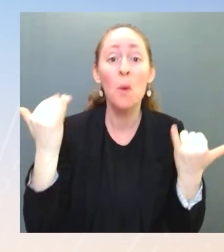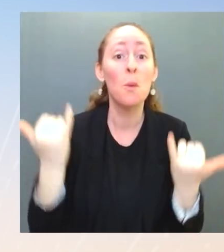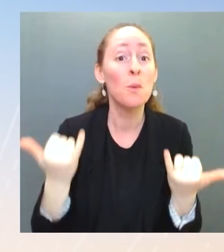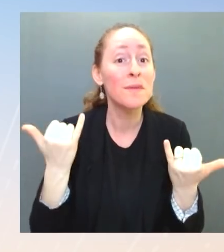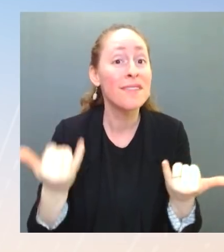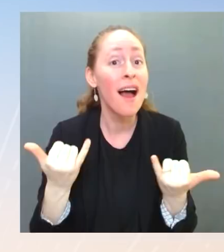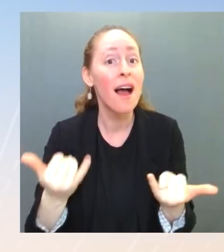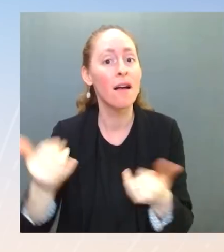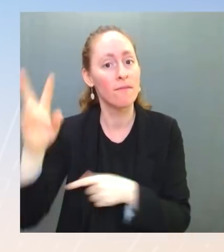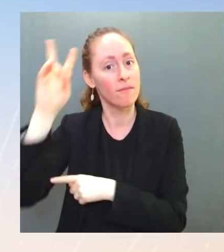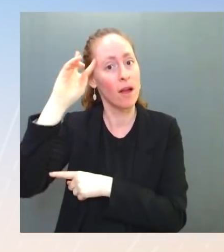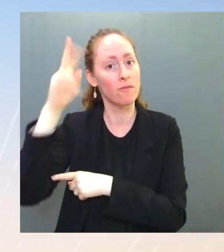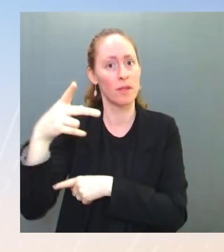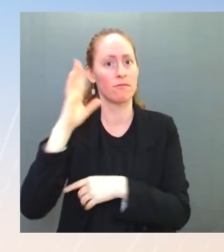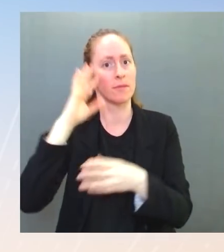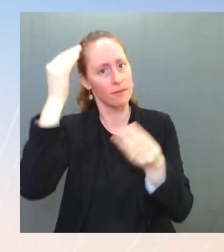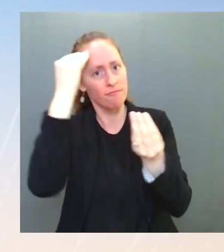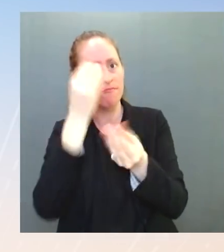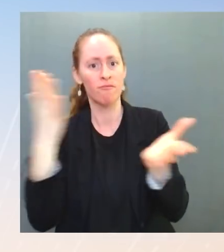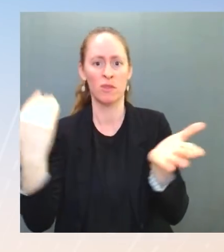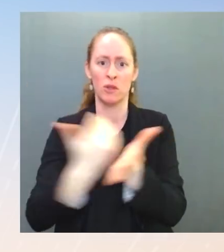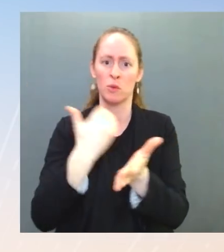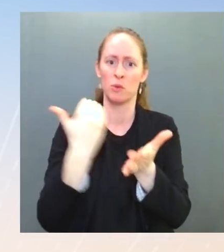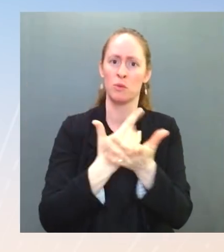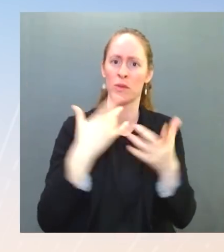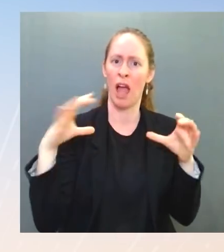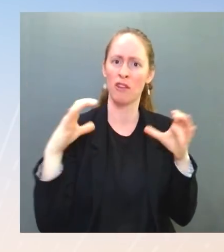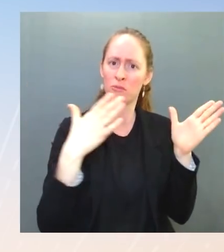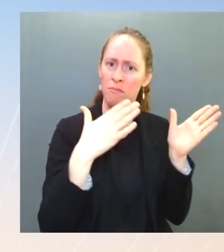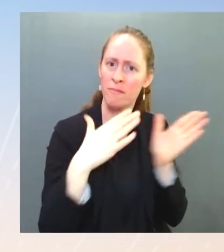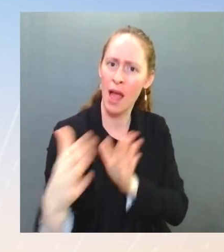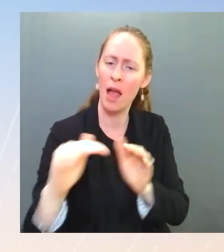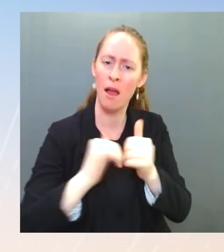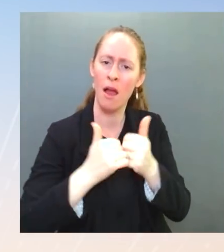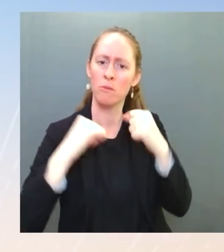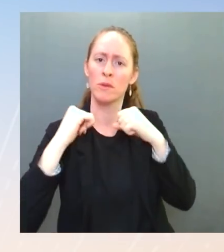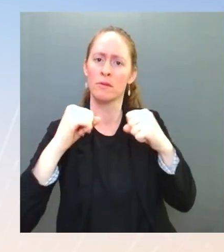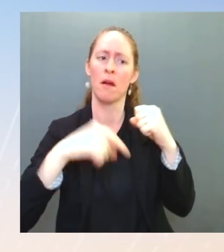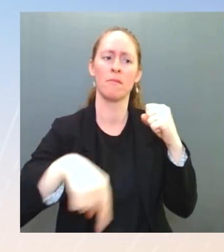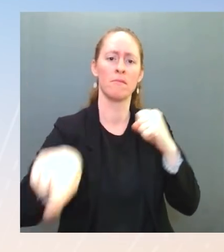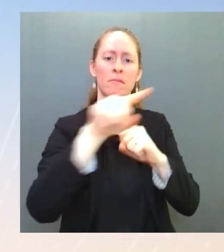and lessen the burden of medical debt on American families. She'll be joined by administration leaders,